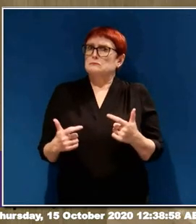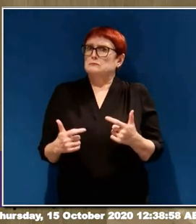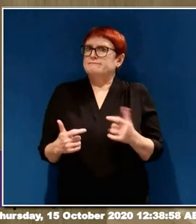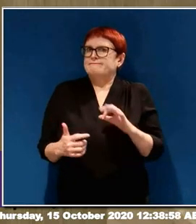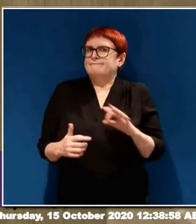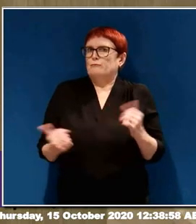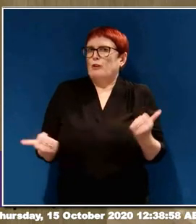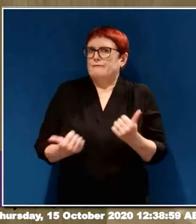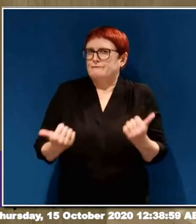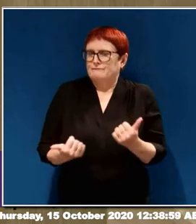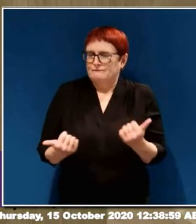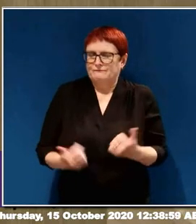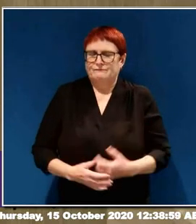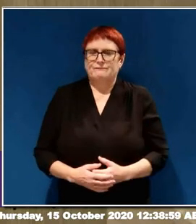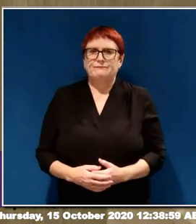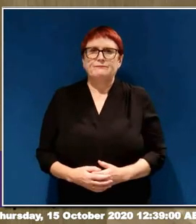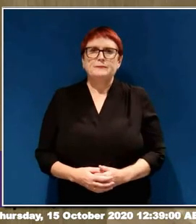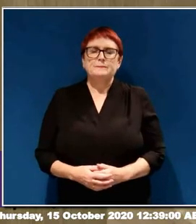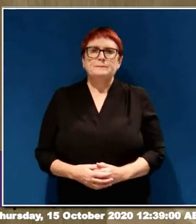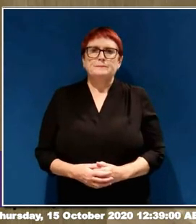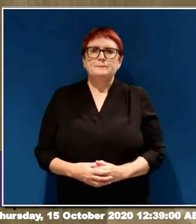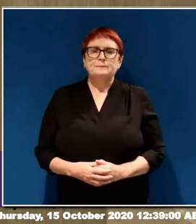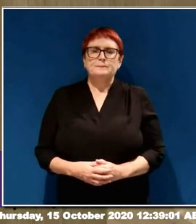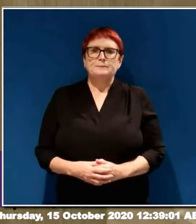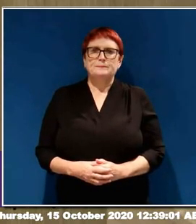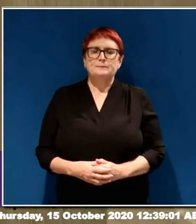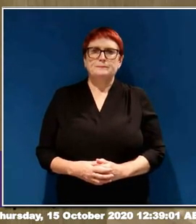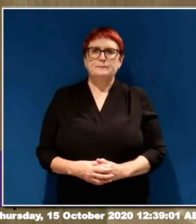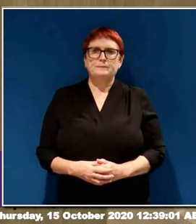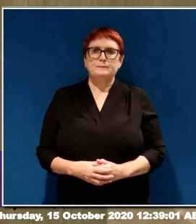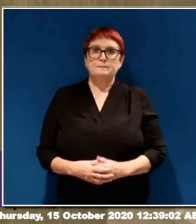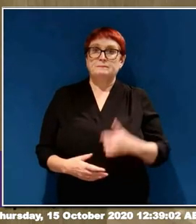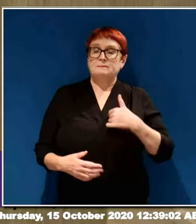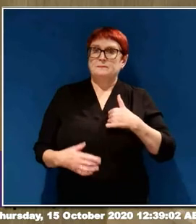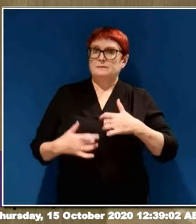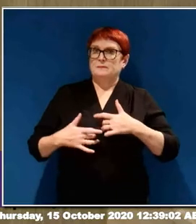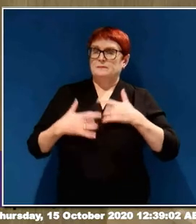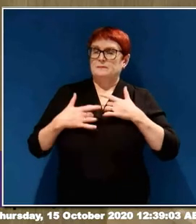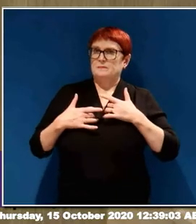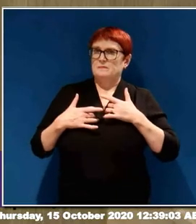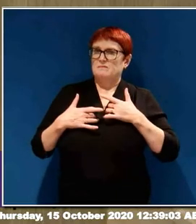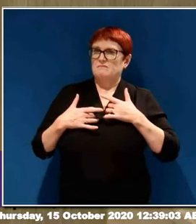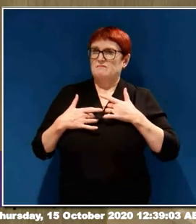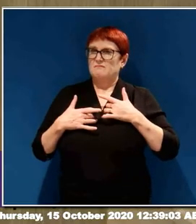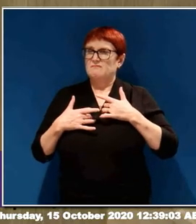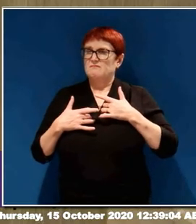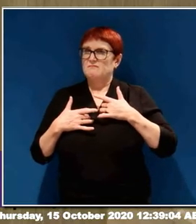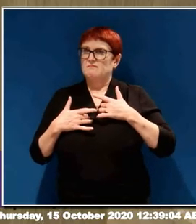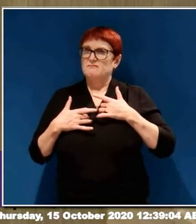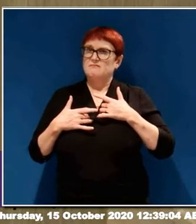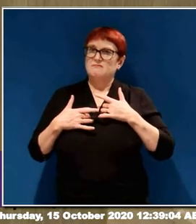And from my understanding, a certain level of that is school-purchased.